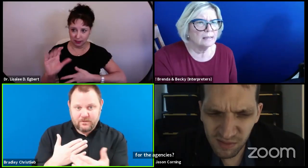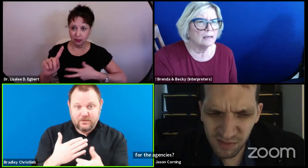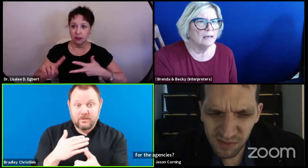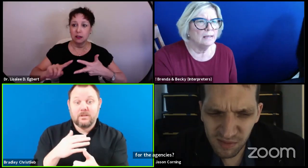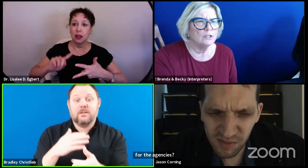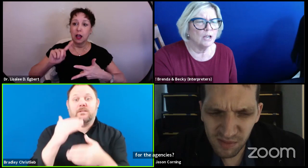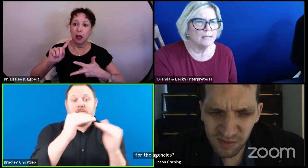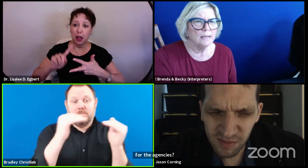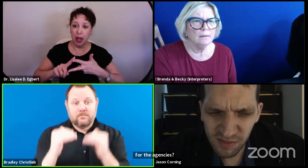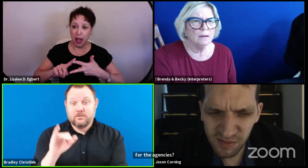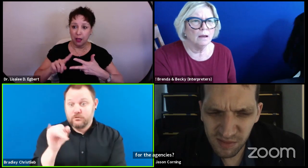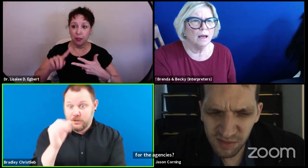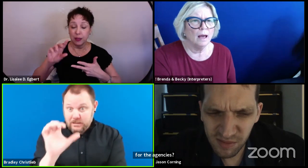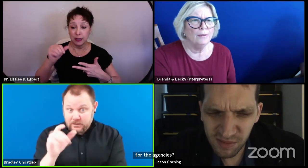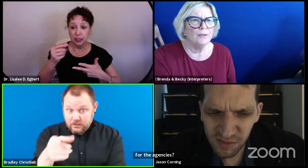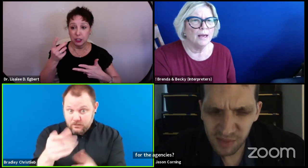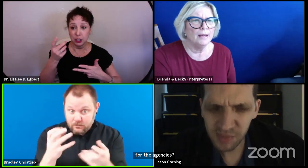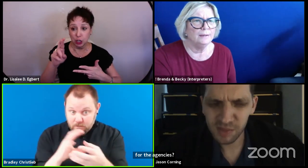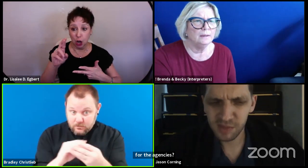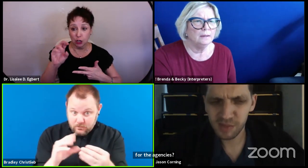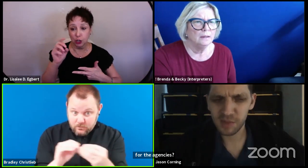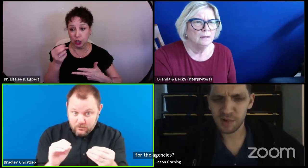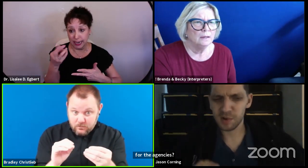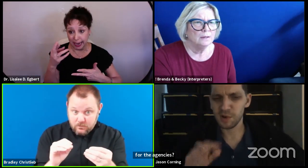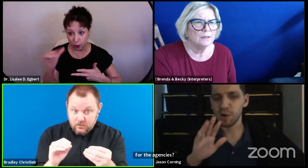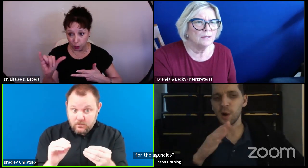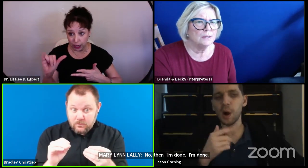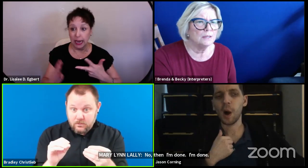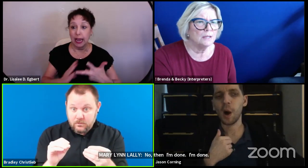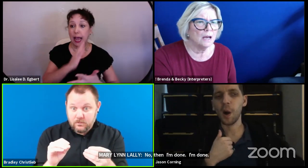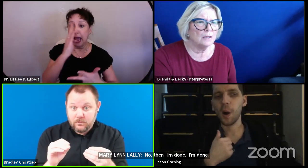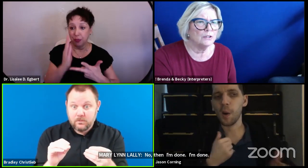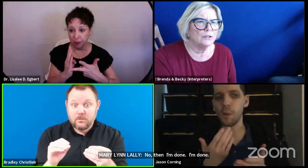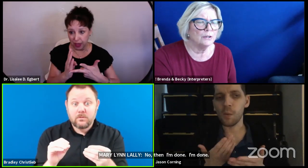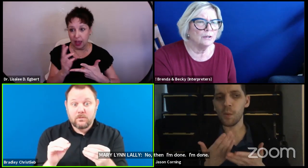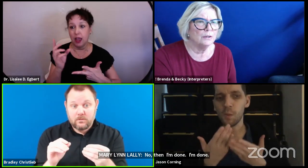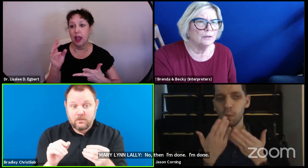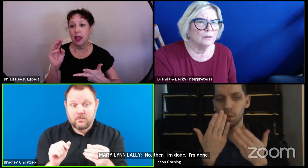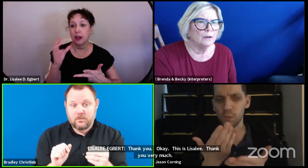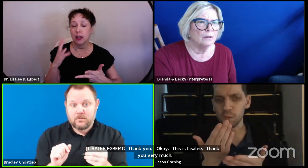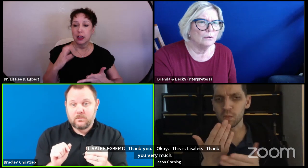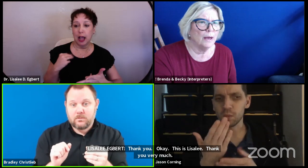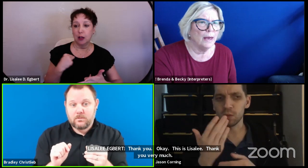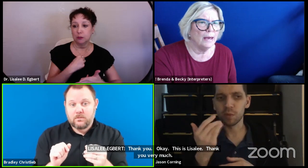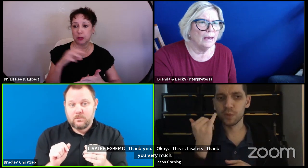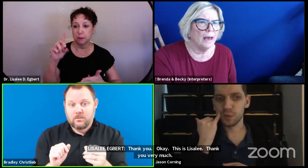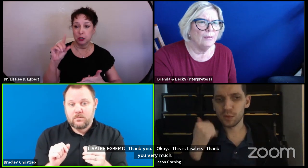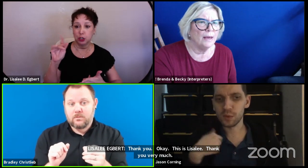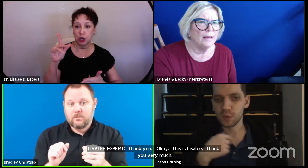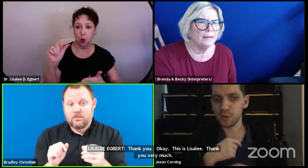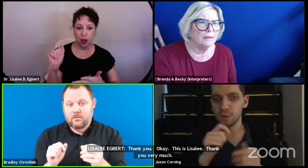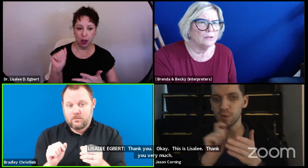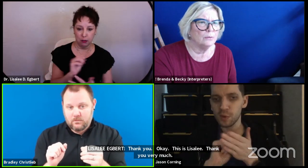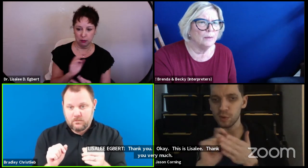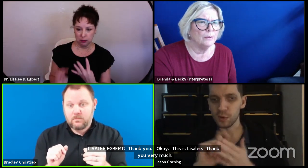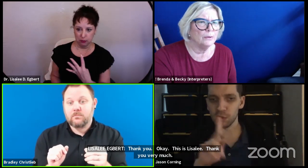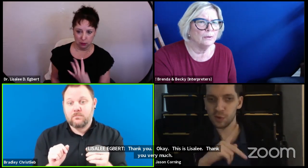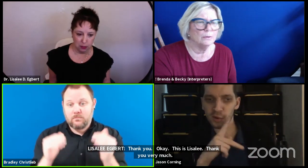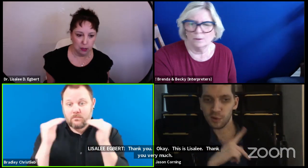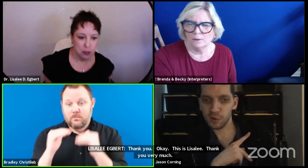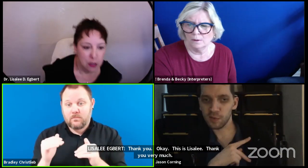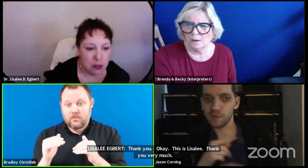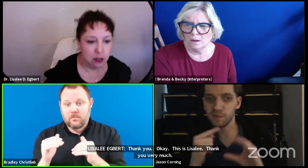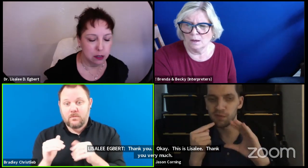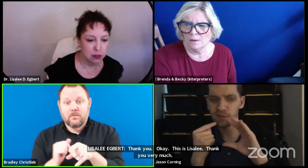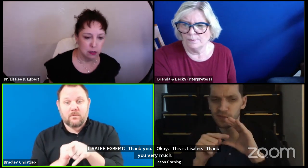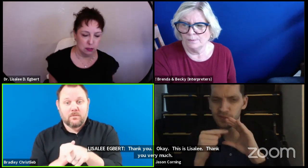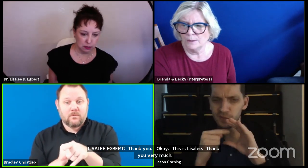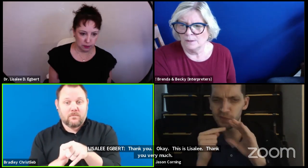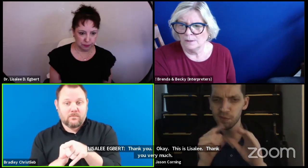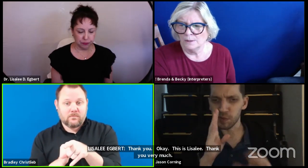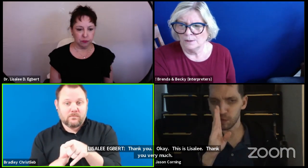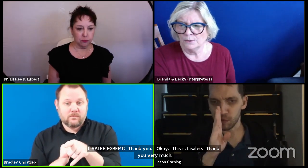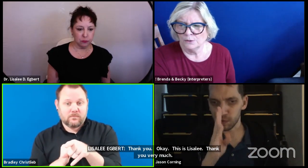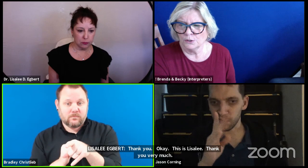Next is Jason, and then Dr. Gray and then council member Darla.